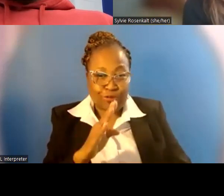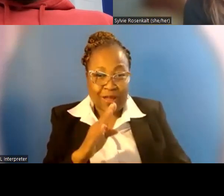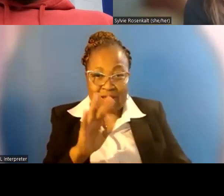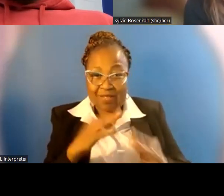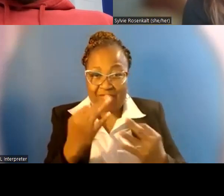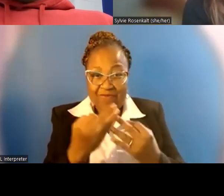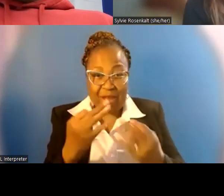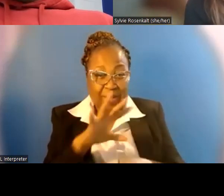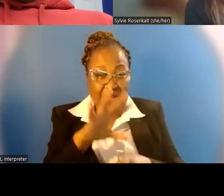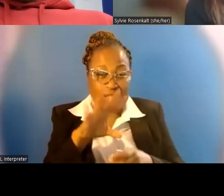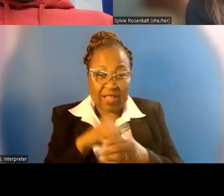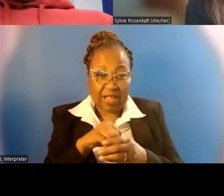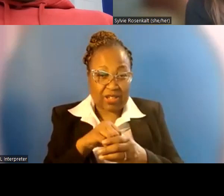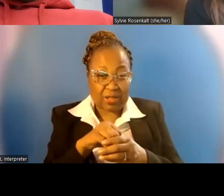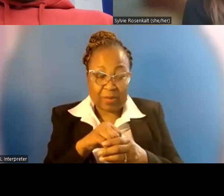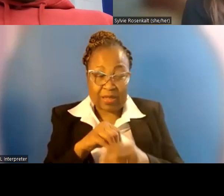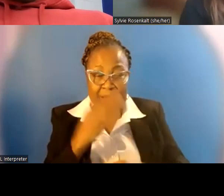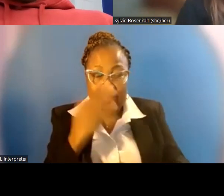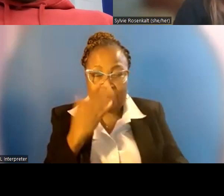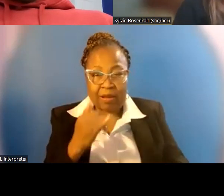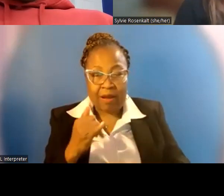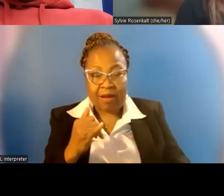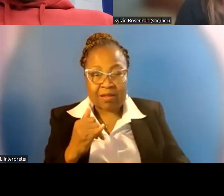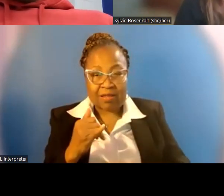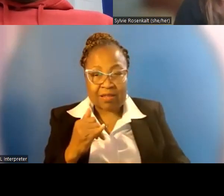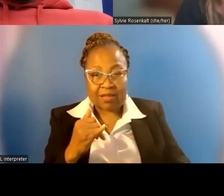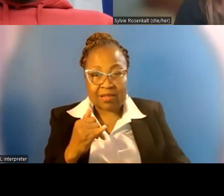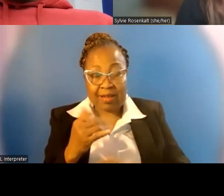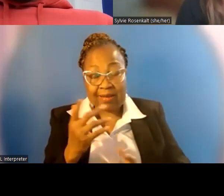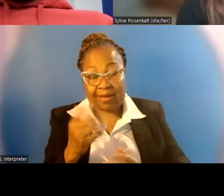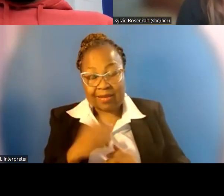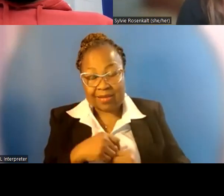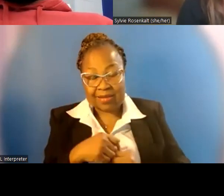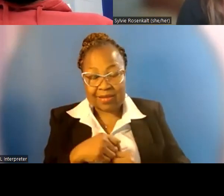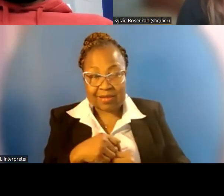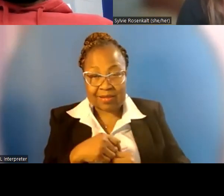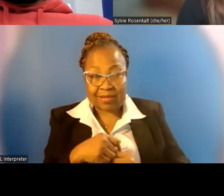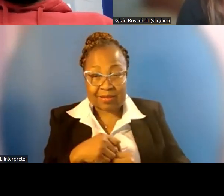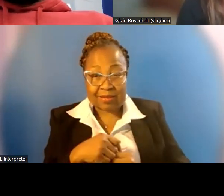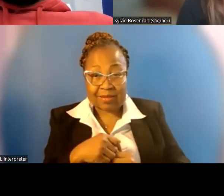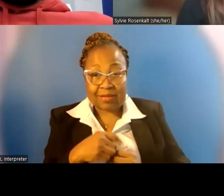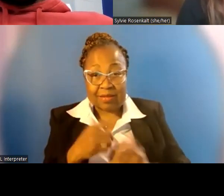because the, I guess genre of disabled people